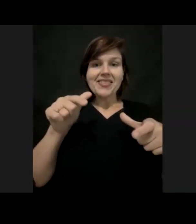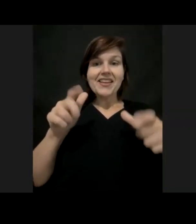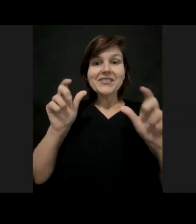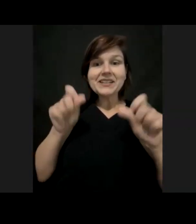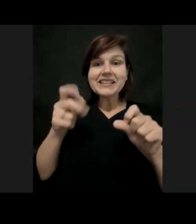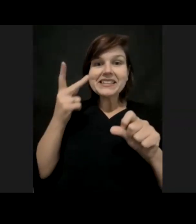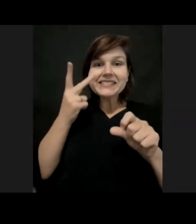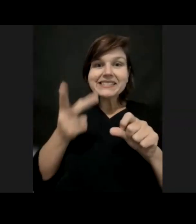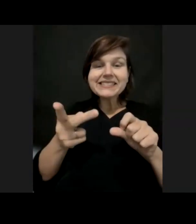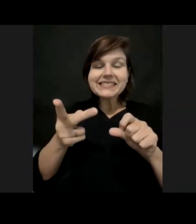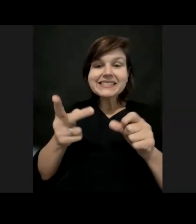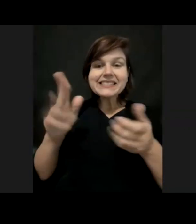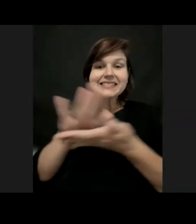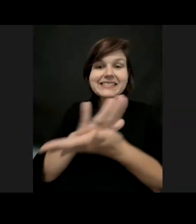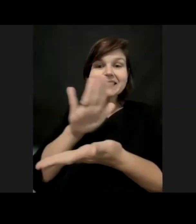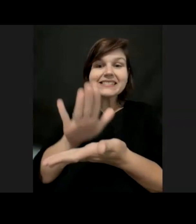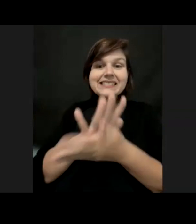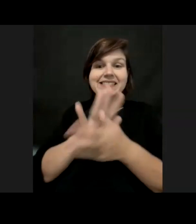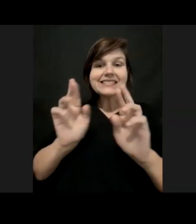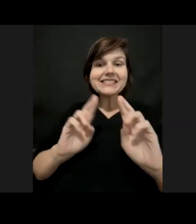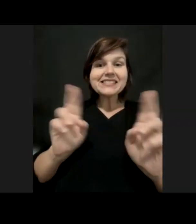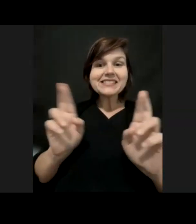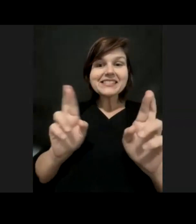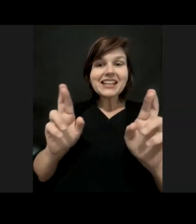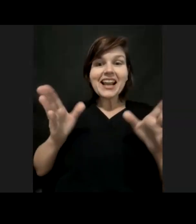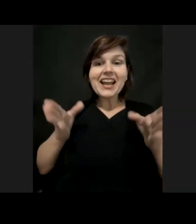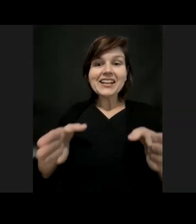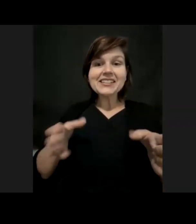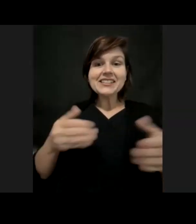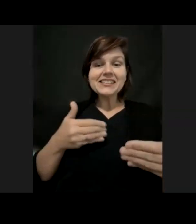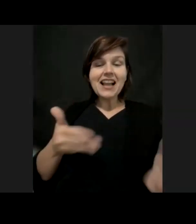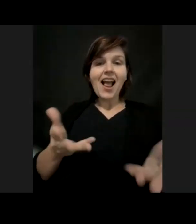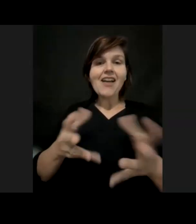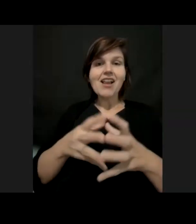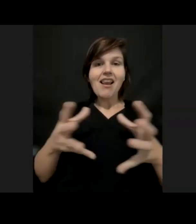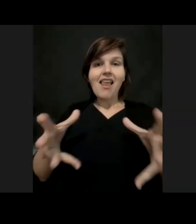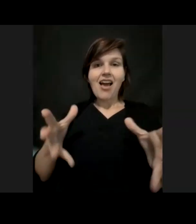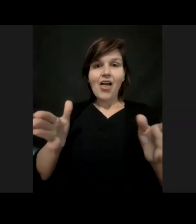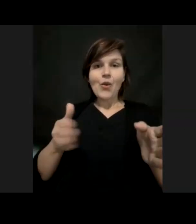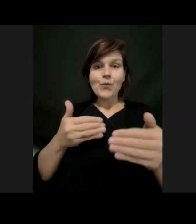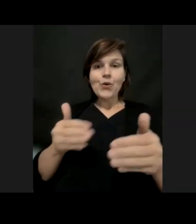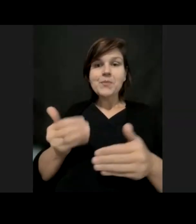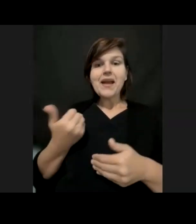All prepared. There we go. There's not very much room. A little bit of space. I've got my glue...